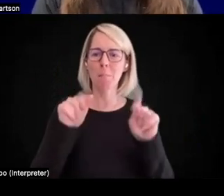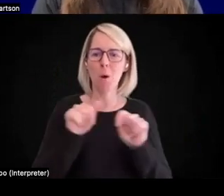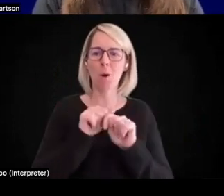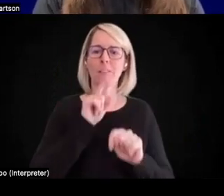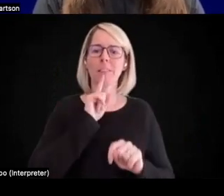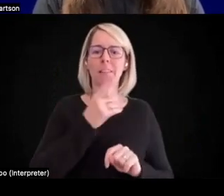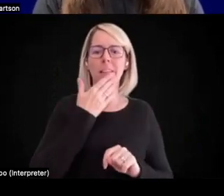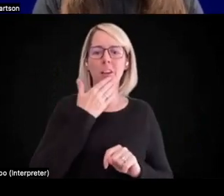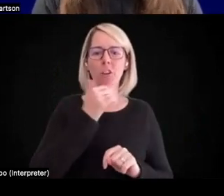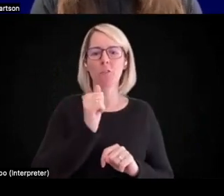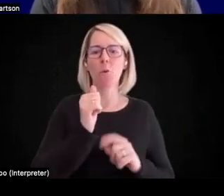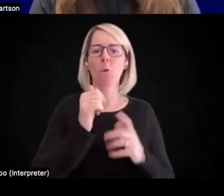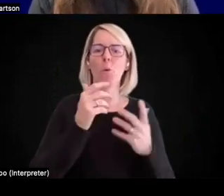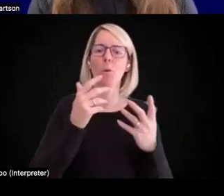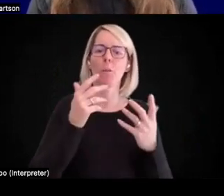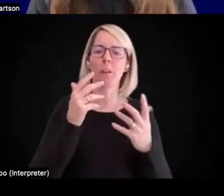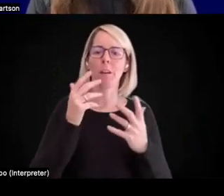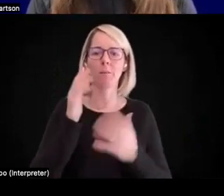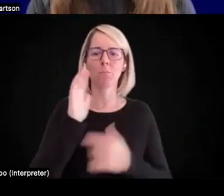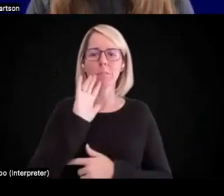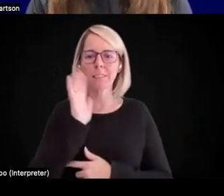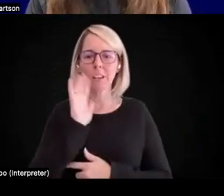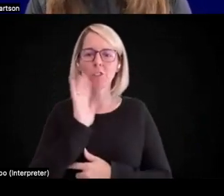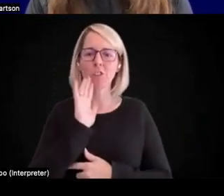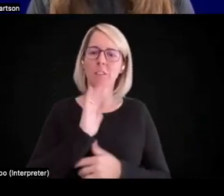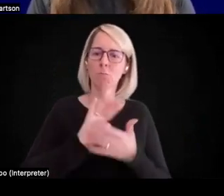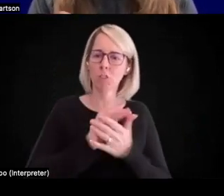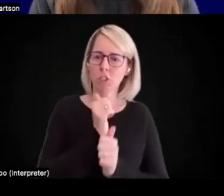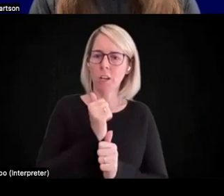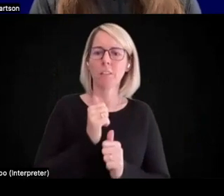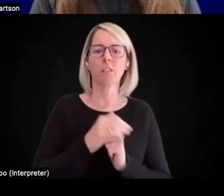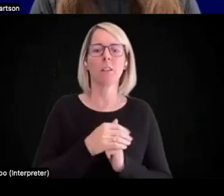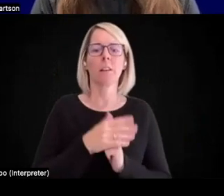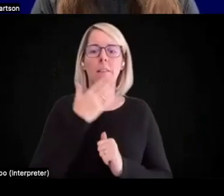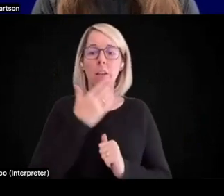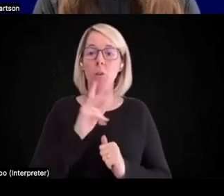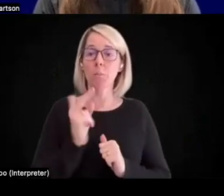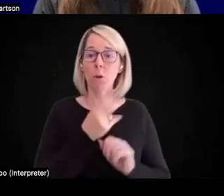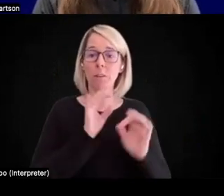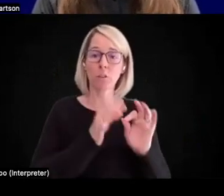I'm going to end there and say thank you to our interpreters Naomi and Megan today